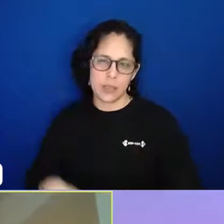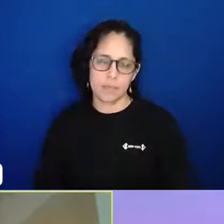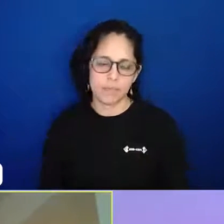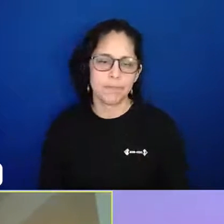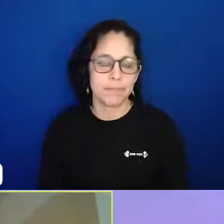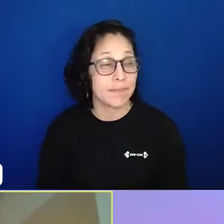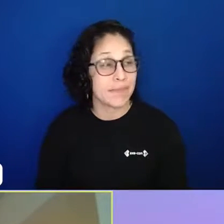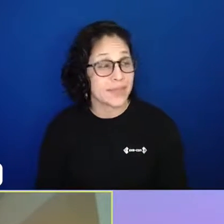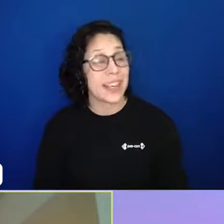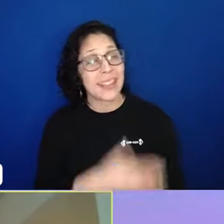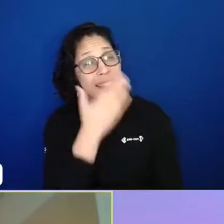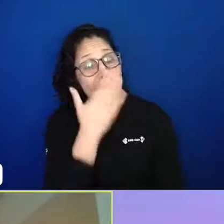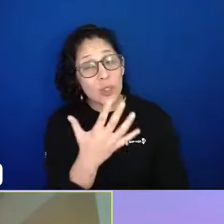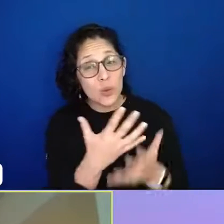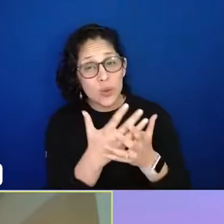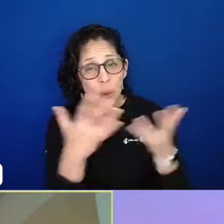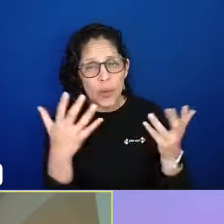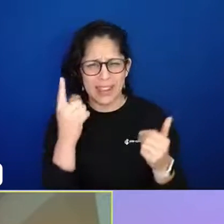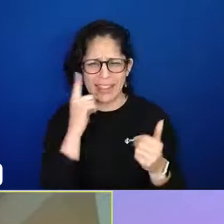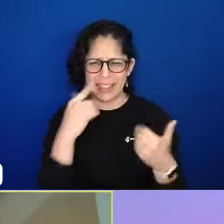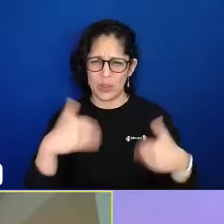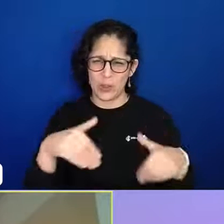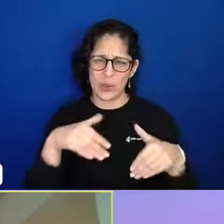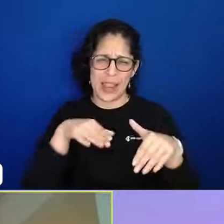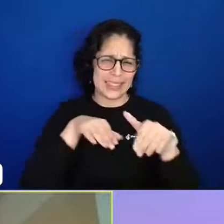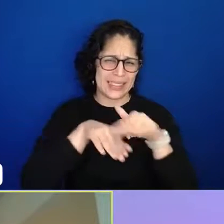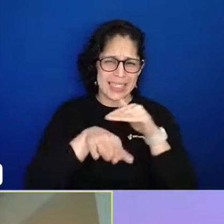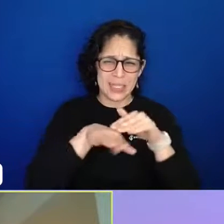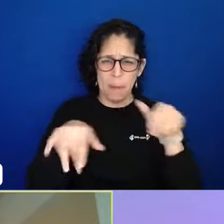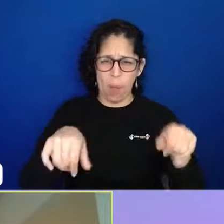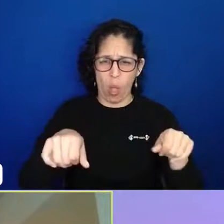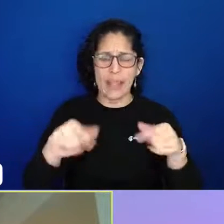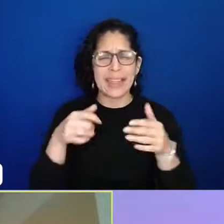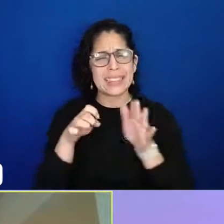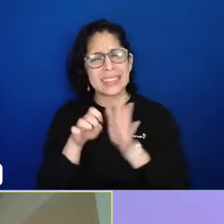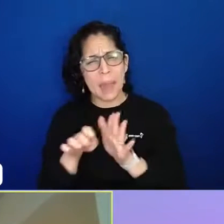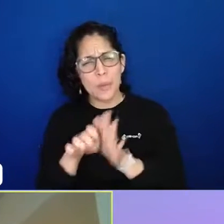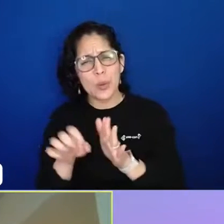done as a quality review and an announcement. [Amanda